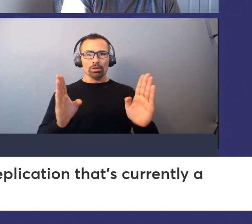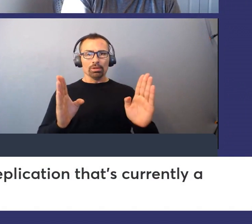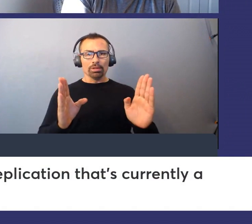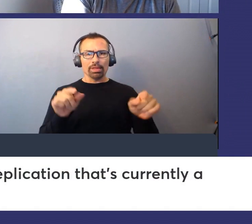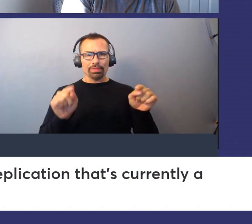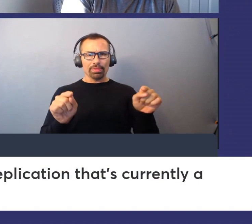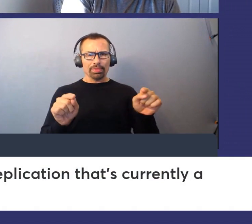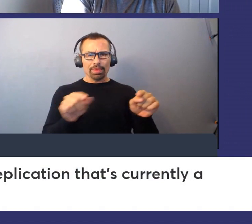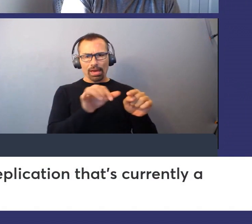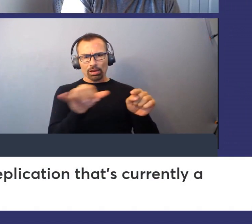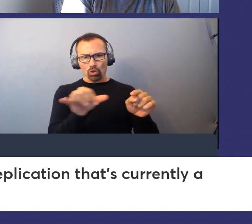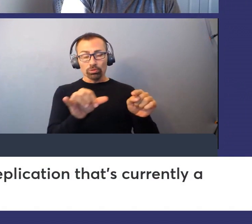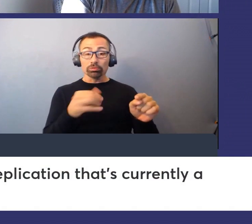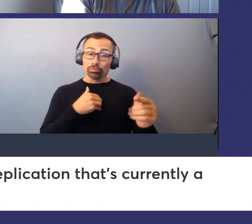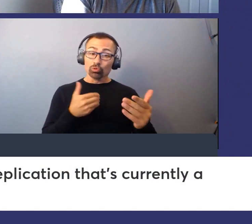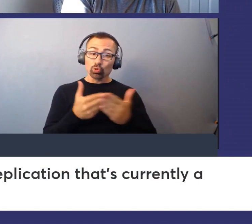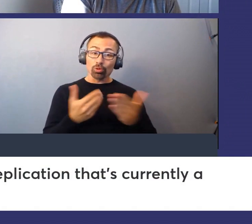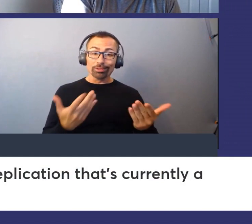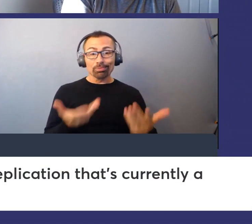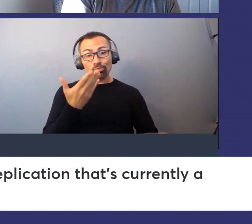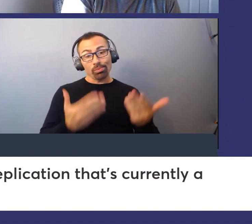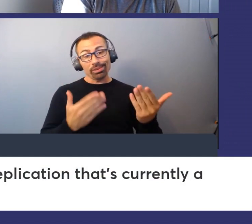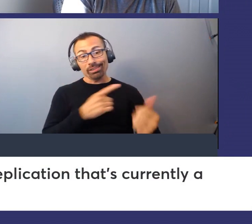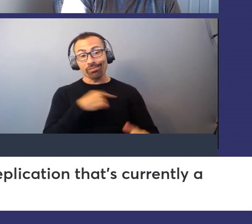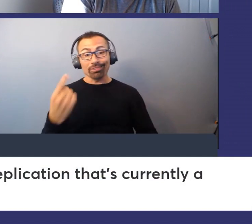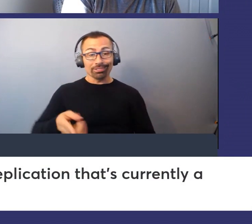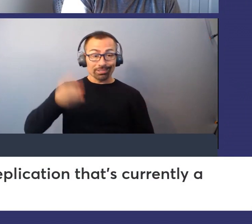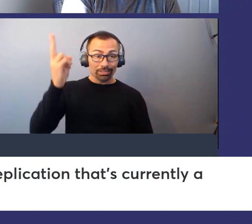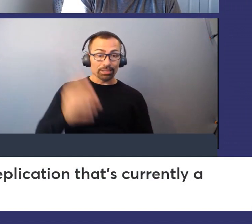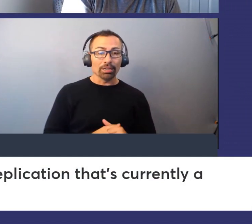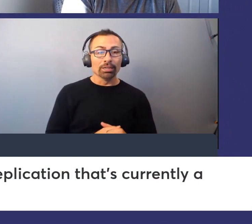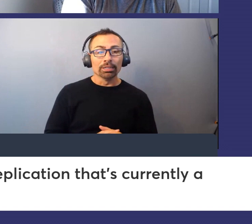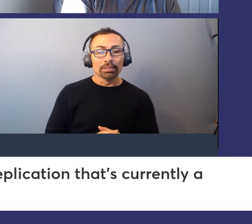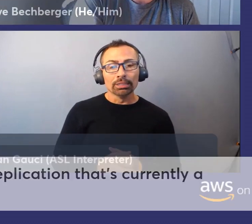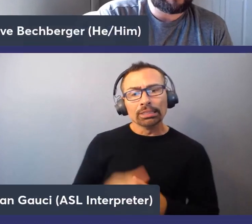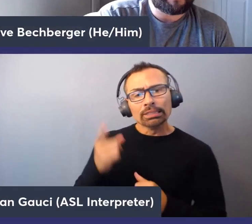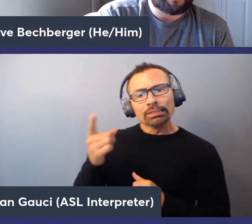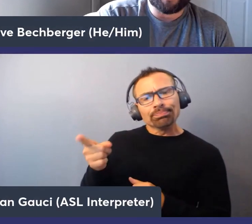"Does it allow for active-active replication that's currently a challenge for RDS?"